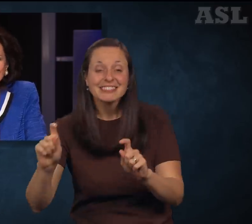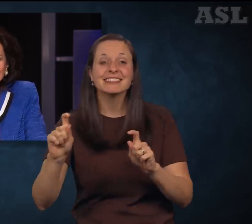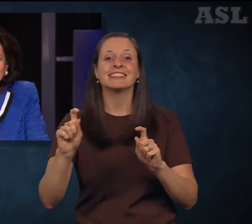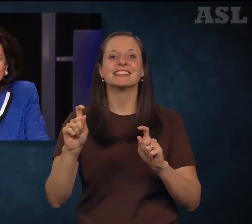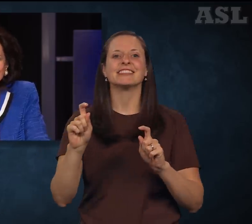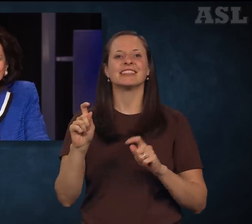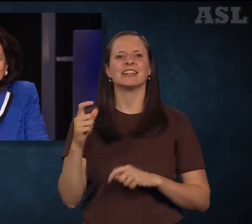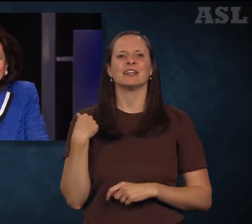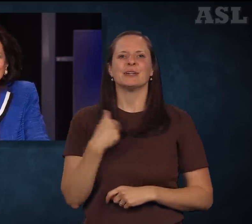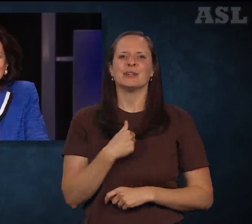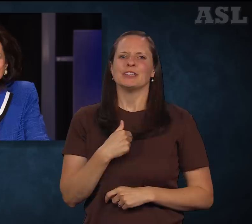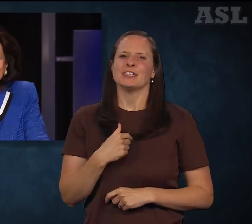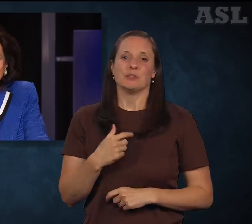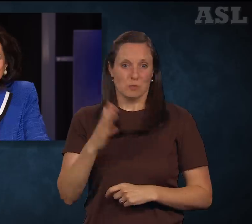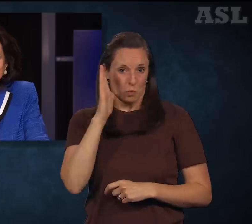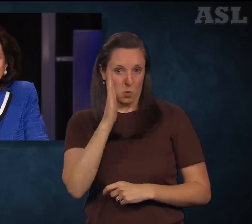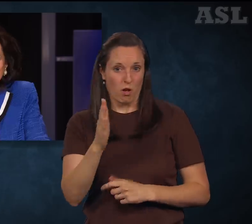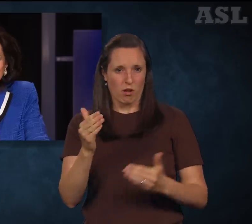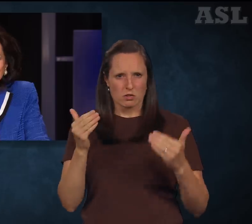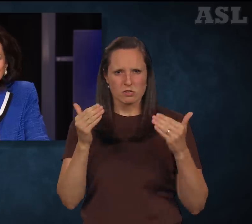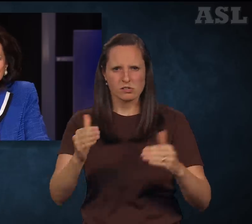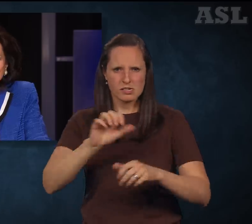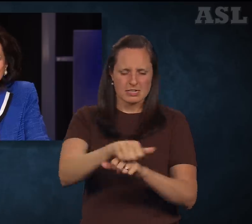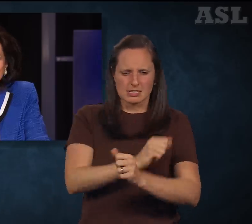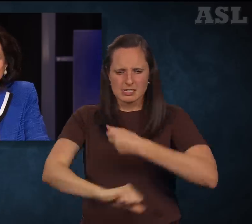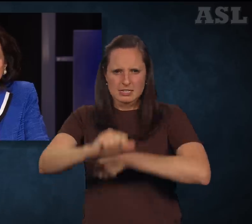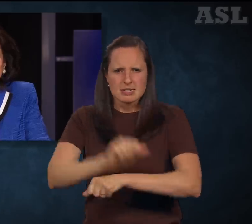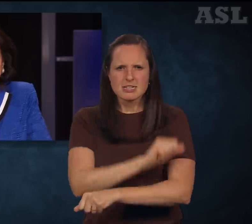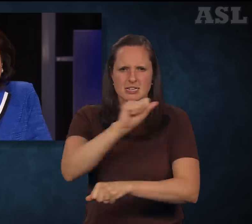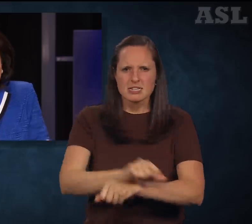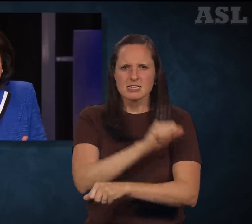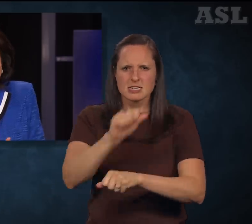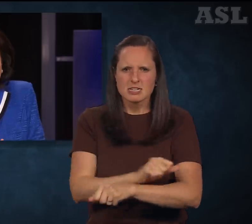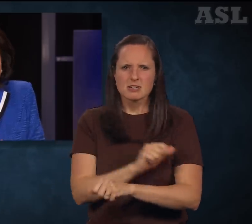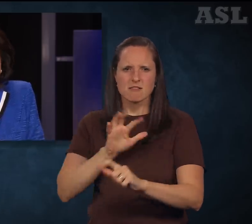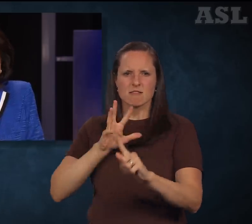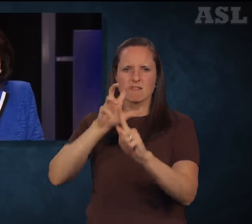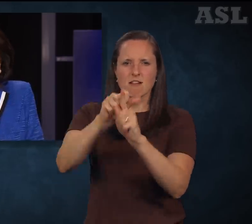WILL WE CHOOSE TO DO WHATEVER